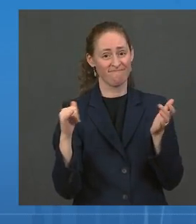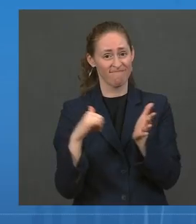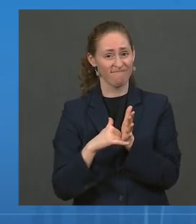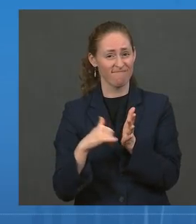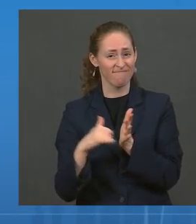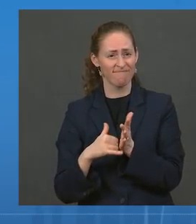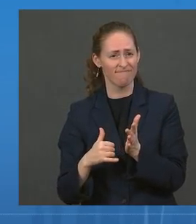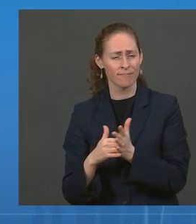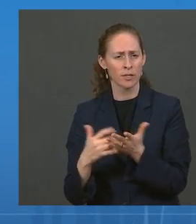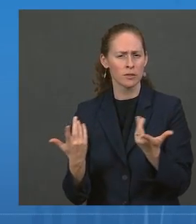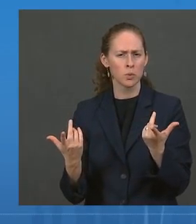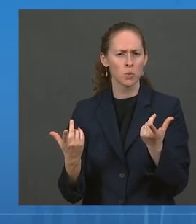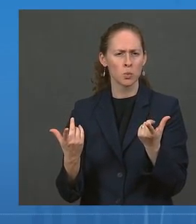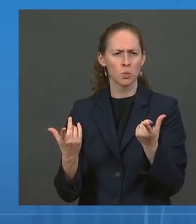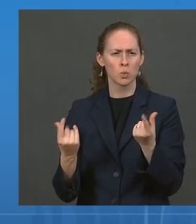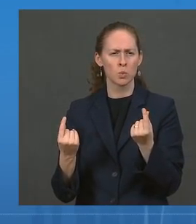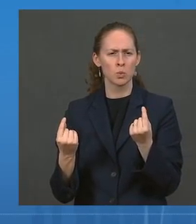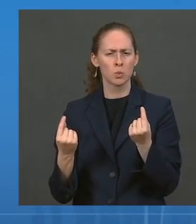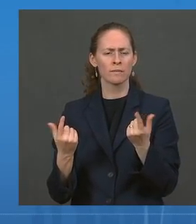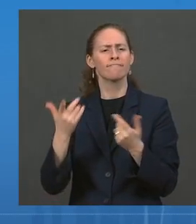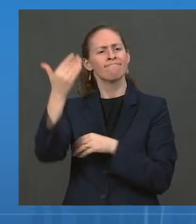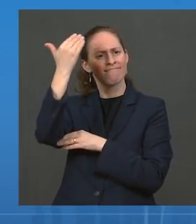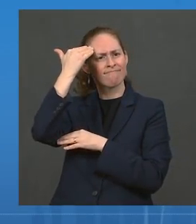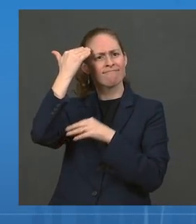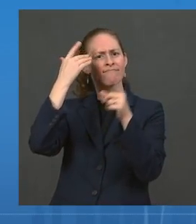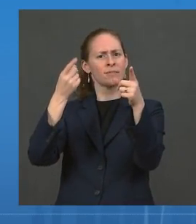at preventing serious illness and death,